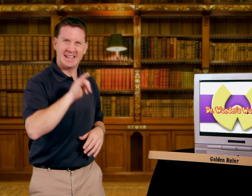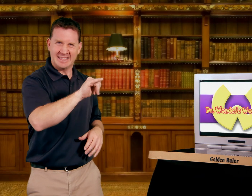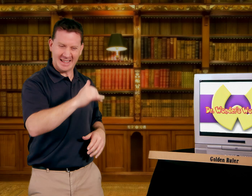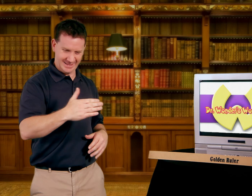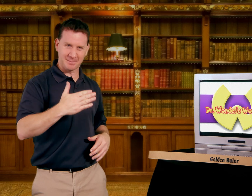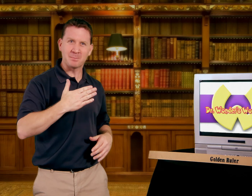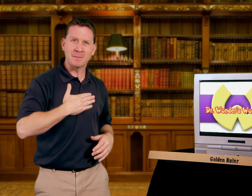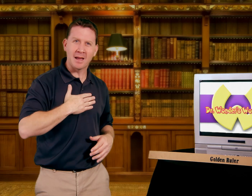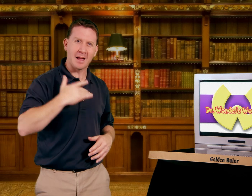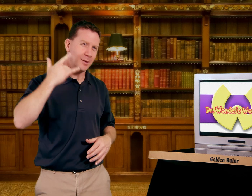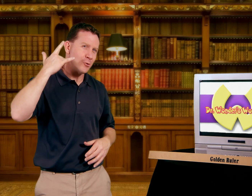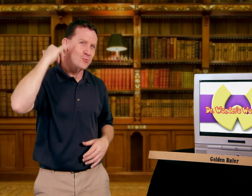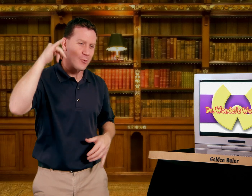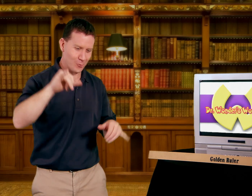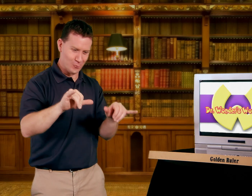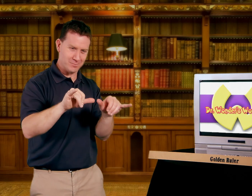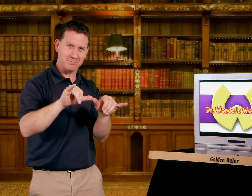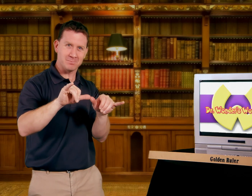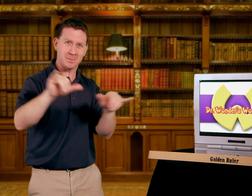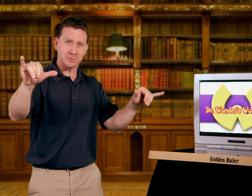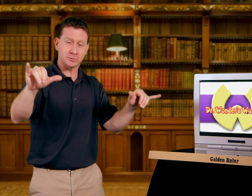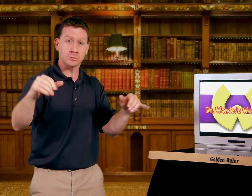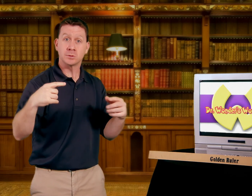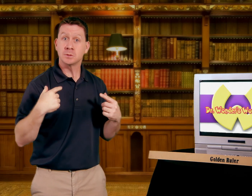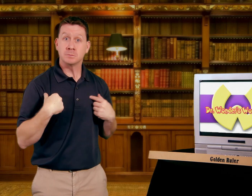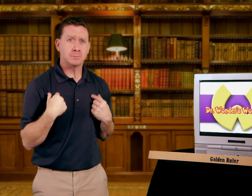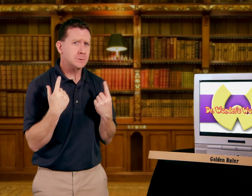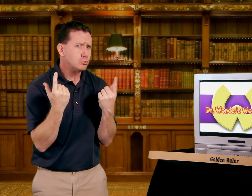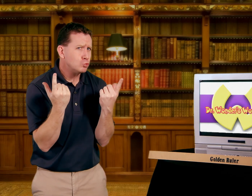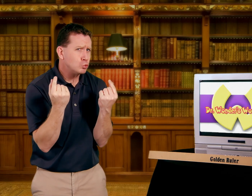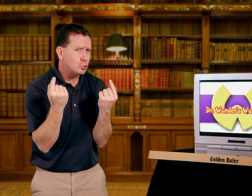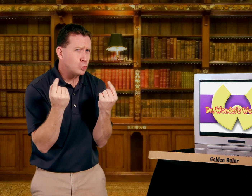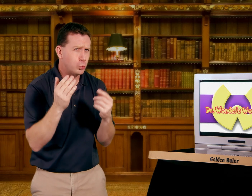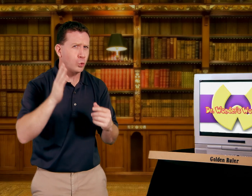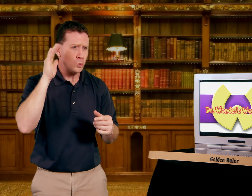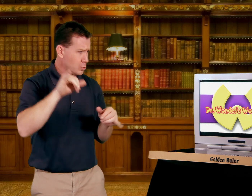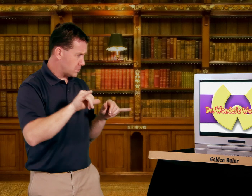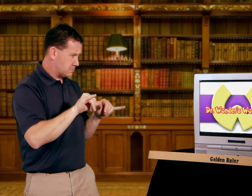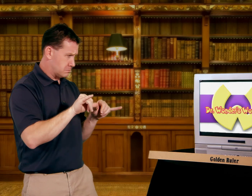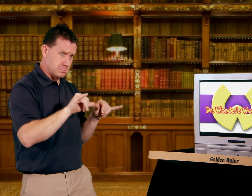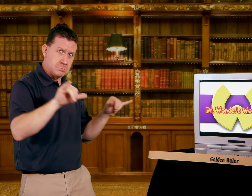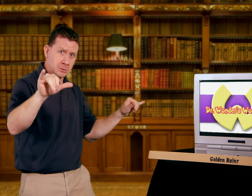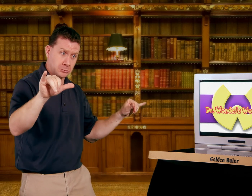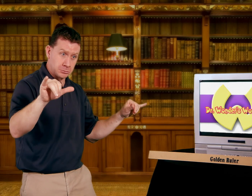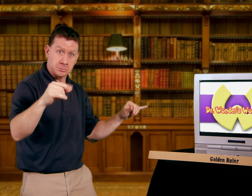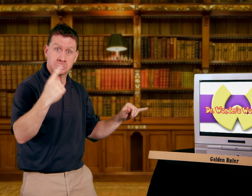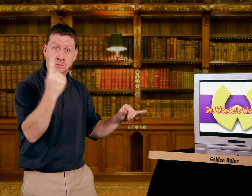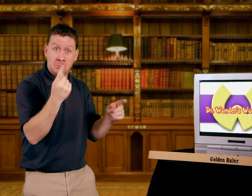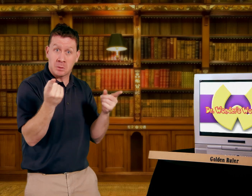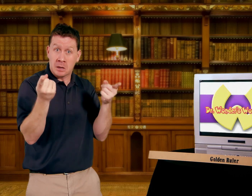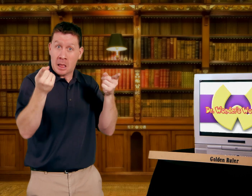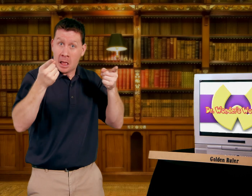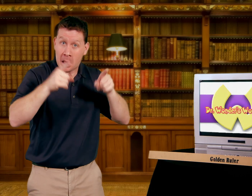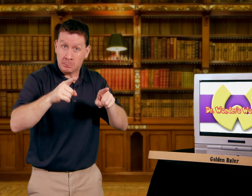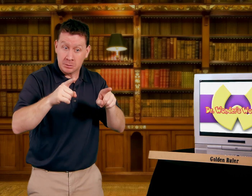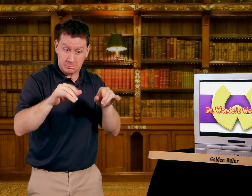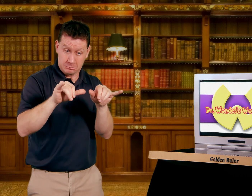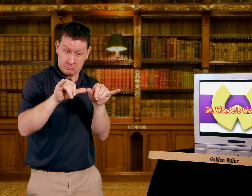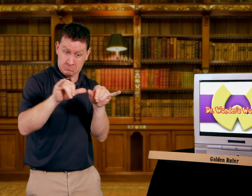THAT IS MY GOLDEN RULER. YOU KNOW WHAT I DO WITH IT? I USE IT WHEN SOMETHING HAPPENS,